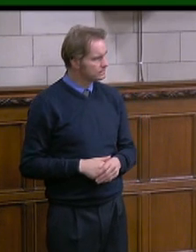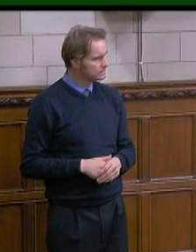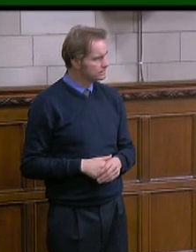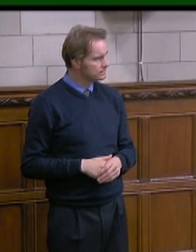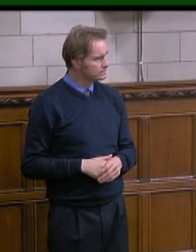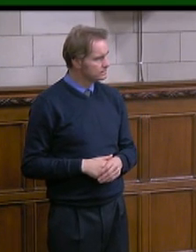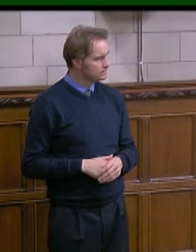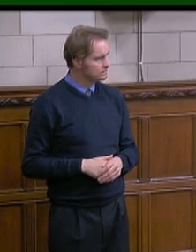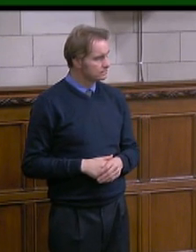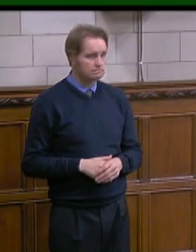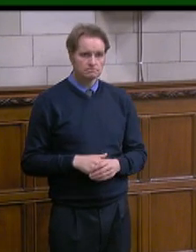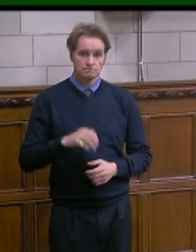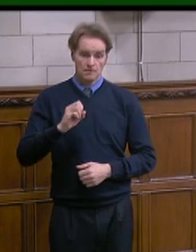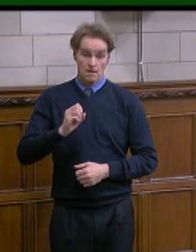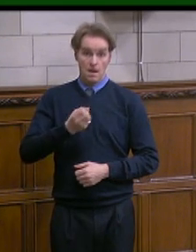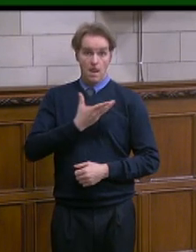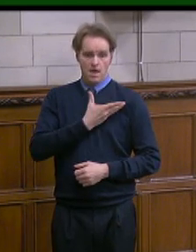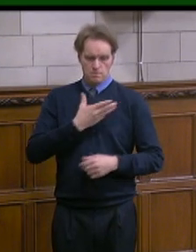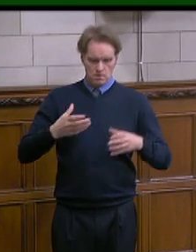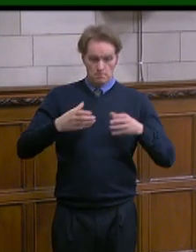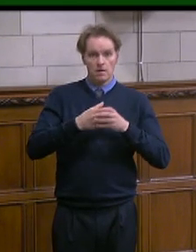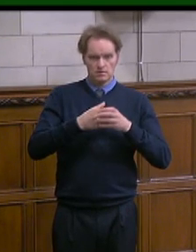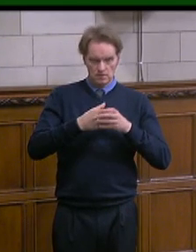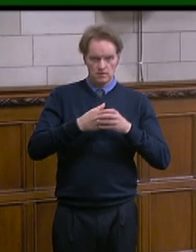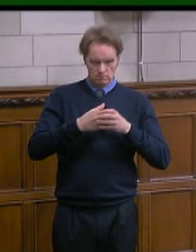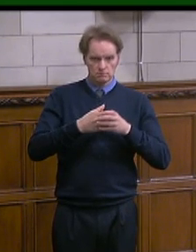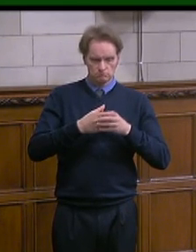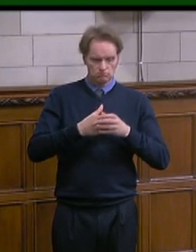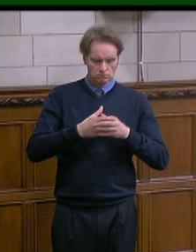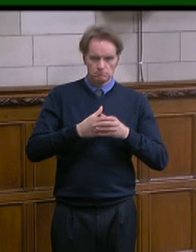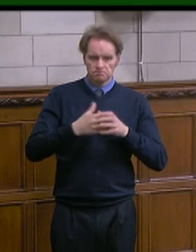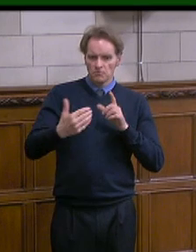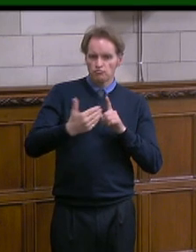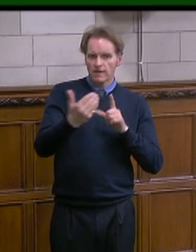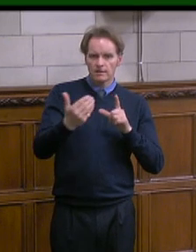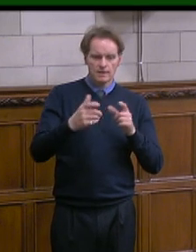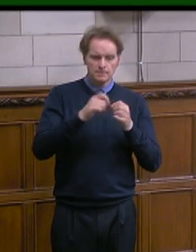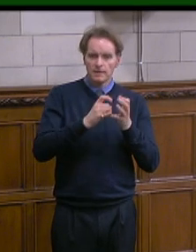The Labour Government recognised British Sign Language as a language in its own right in